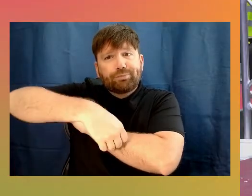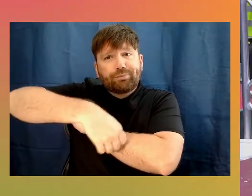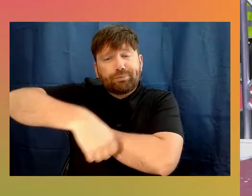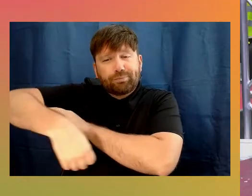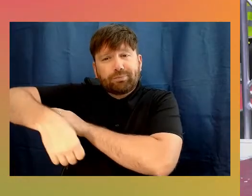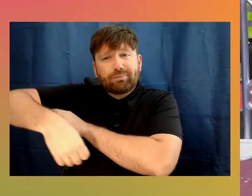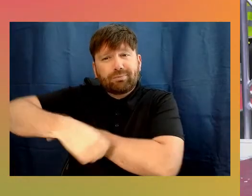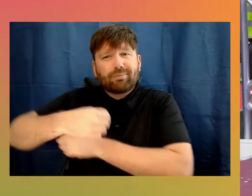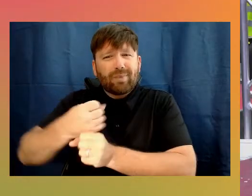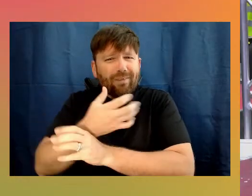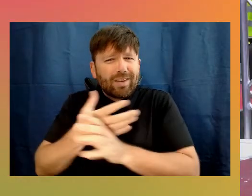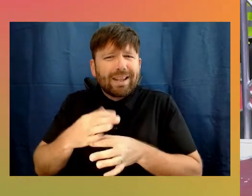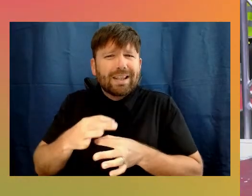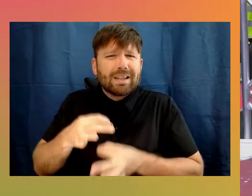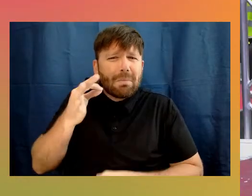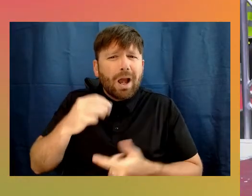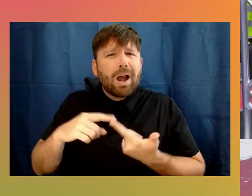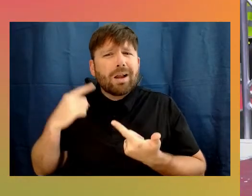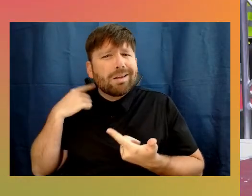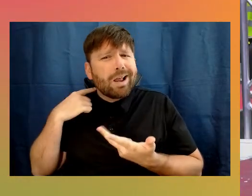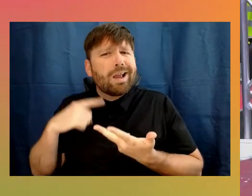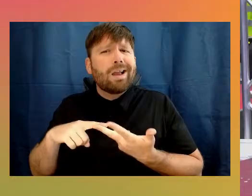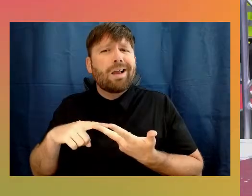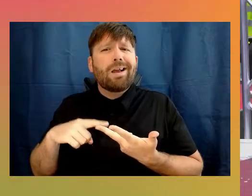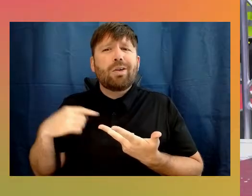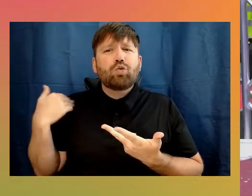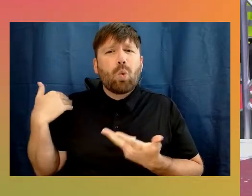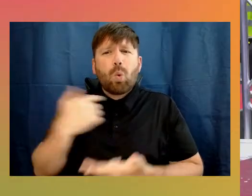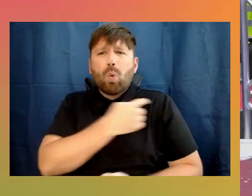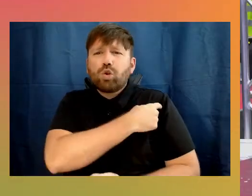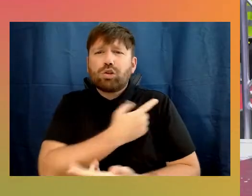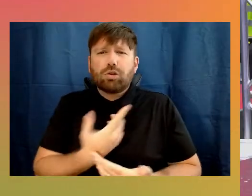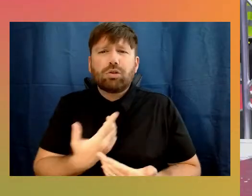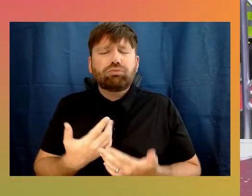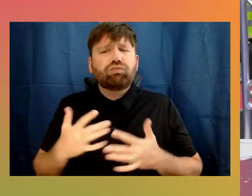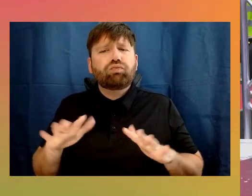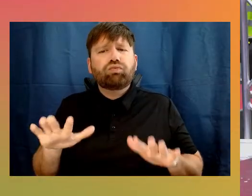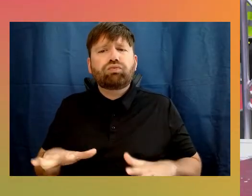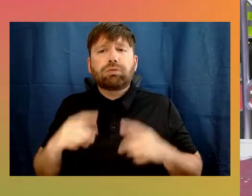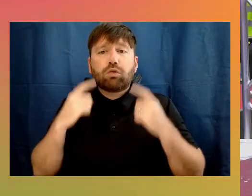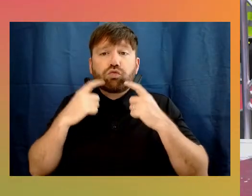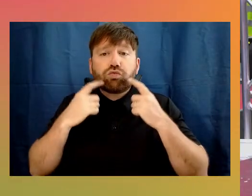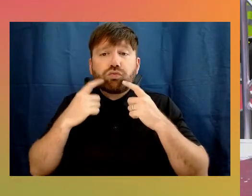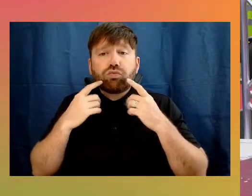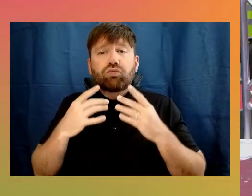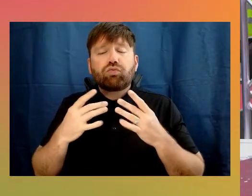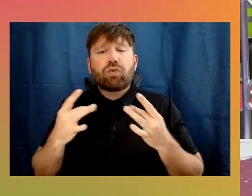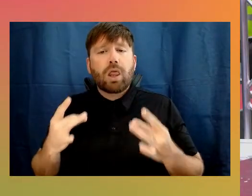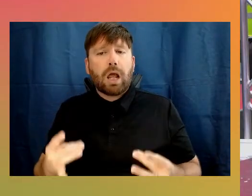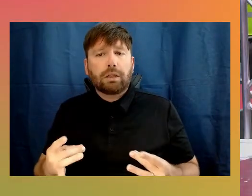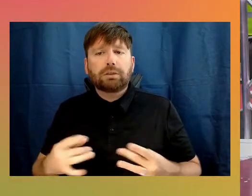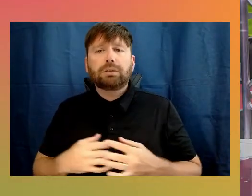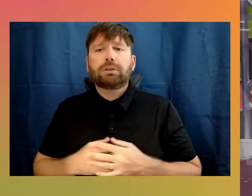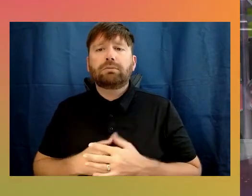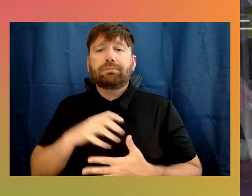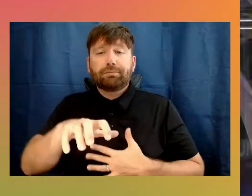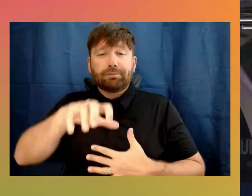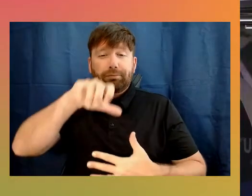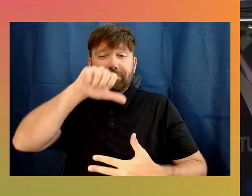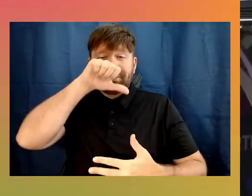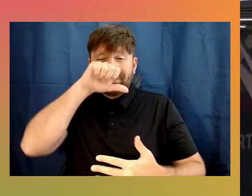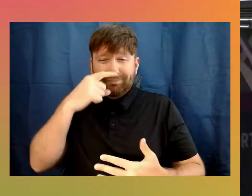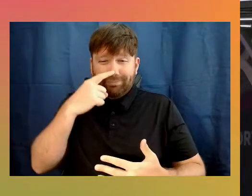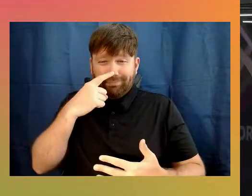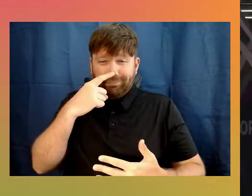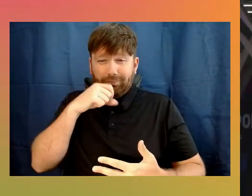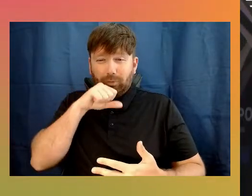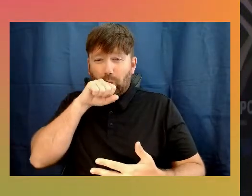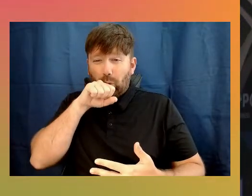TOWARDS THE THIGHS.